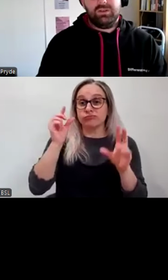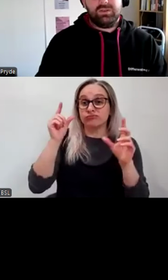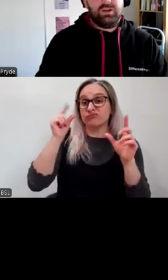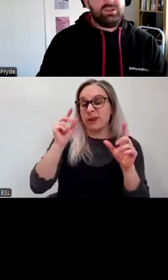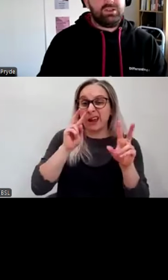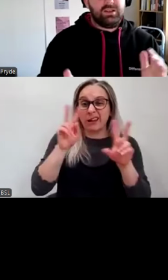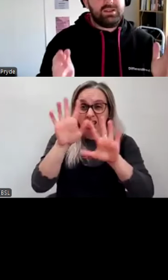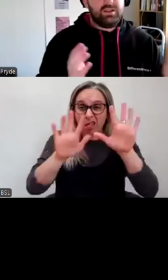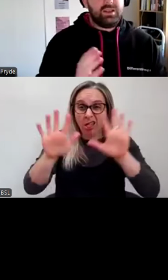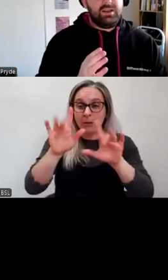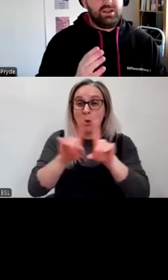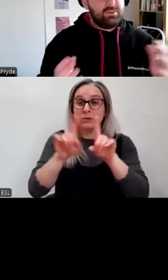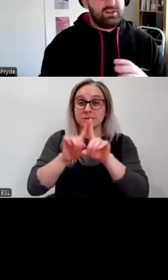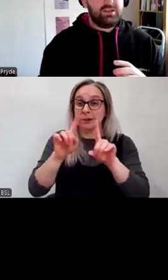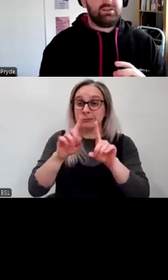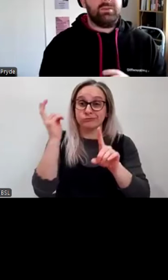It also covers things like color blindness,